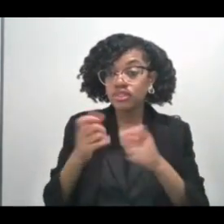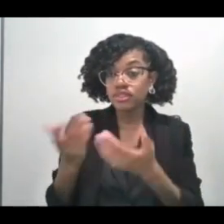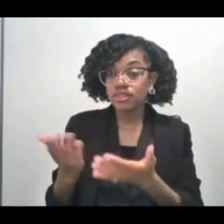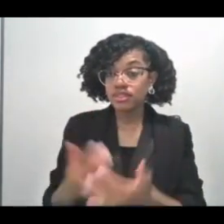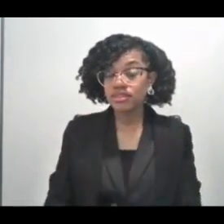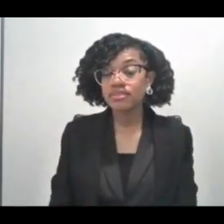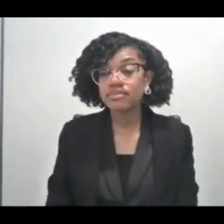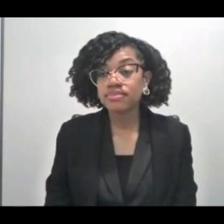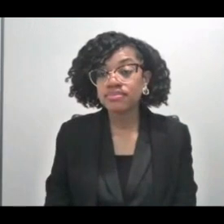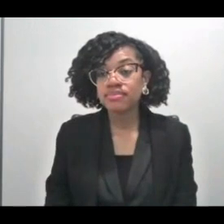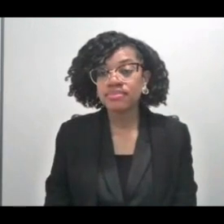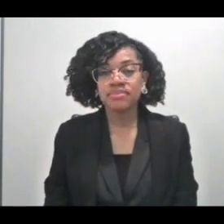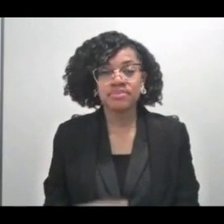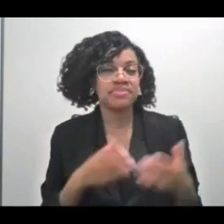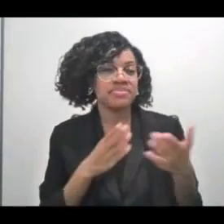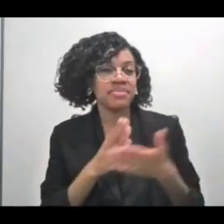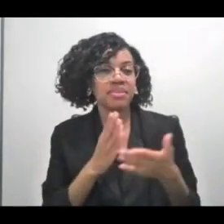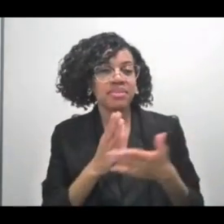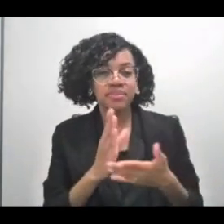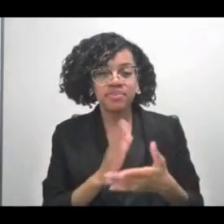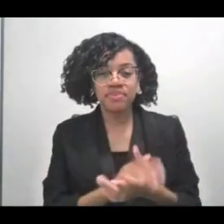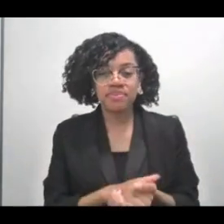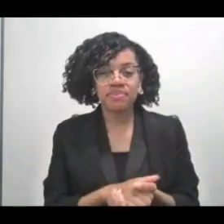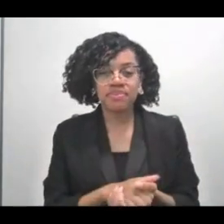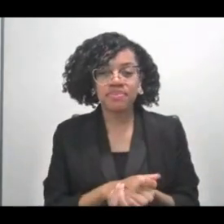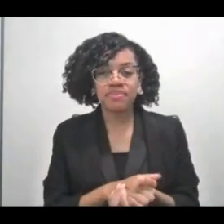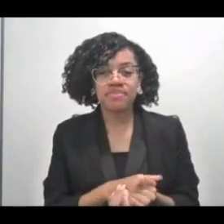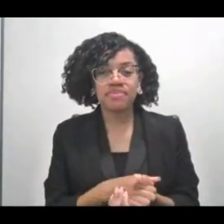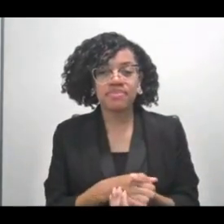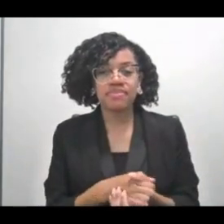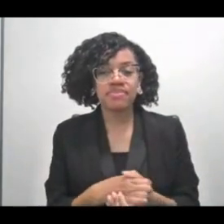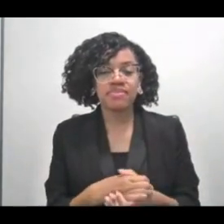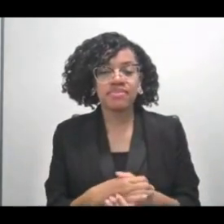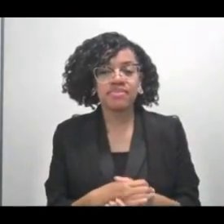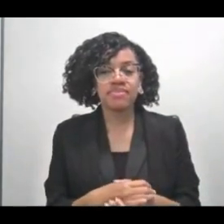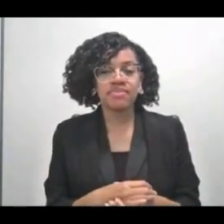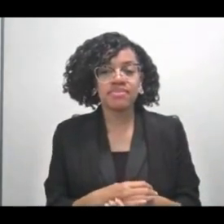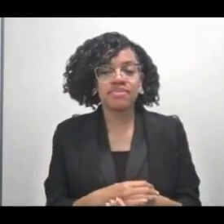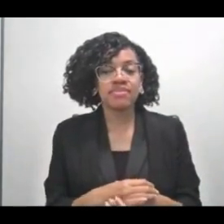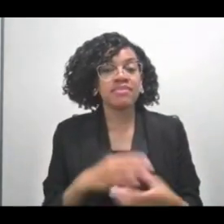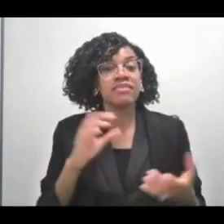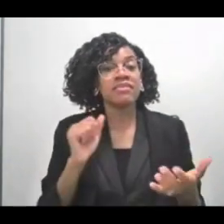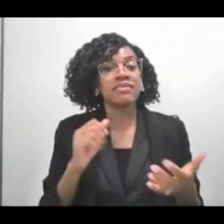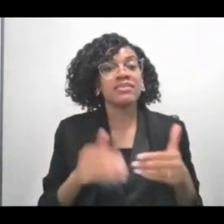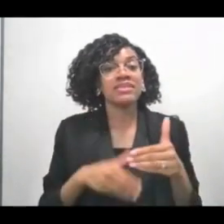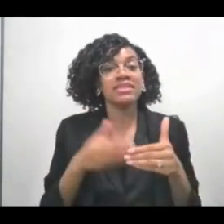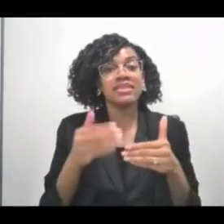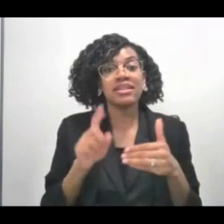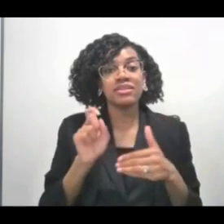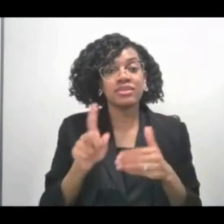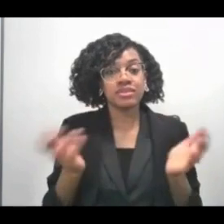Amara Davis: Alrighty. So our next question is, is there a